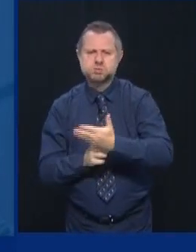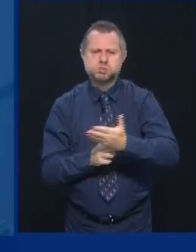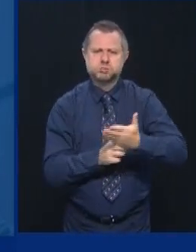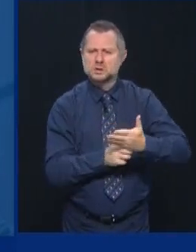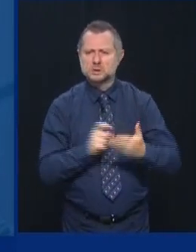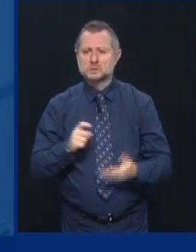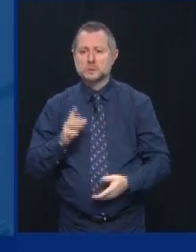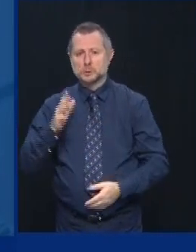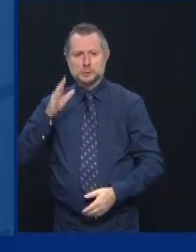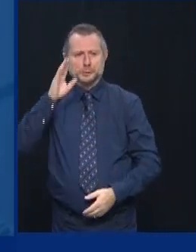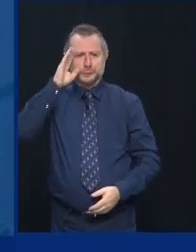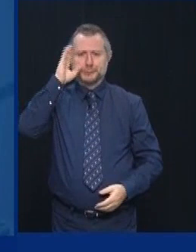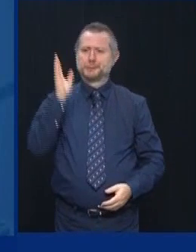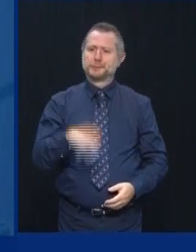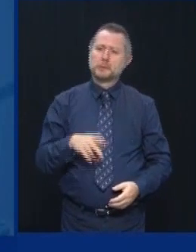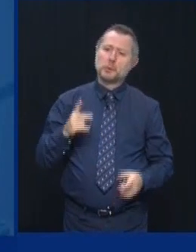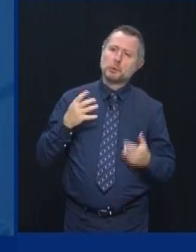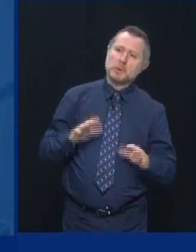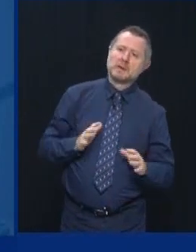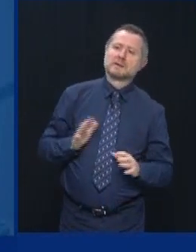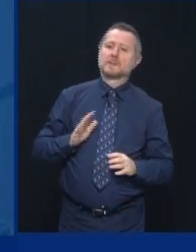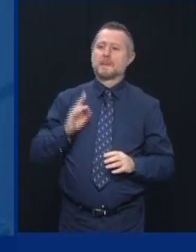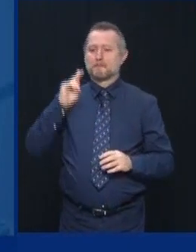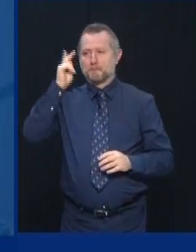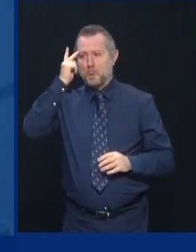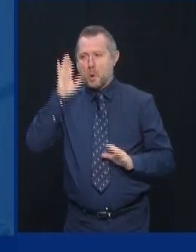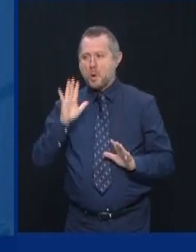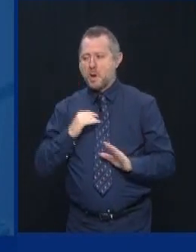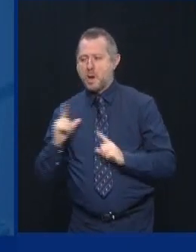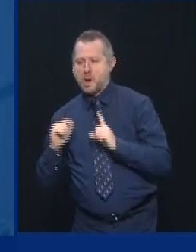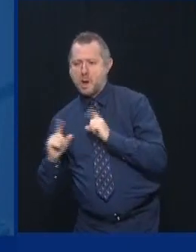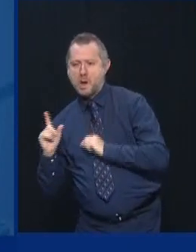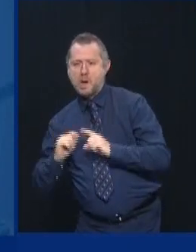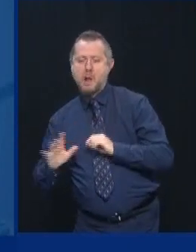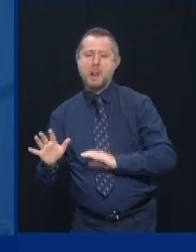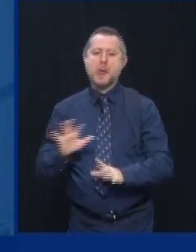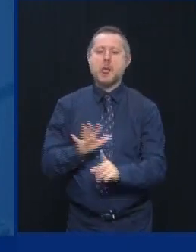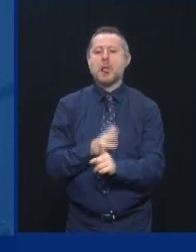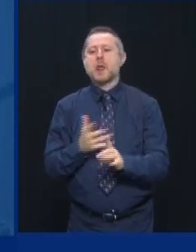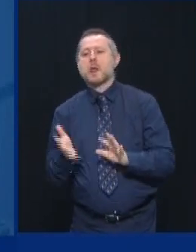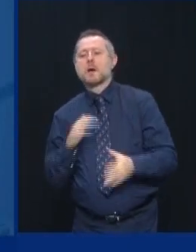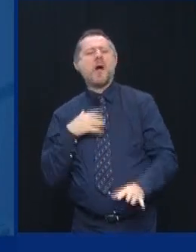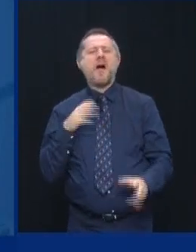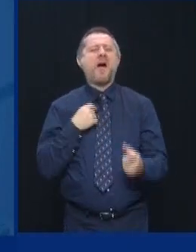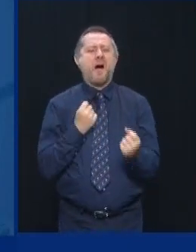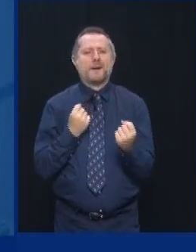THAT'S NOT ENFORCEMENT. WE HAVE TO BE MORE AGGRESSIVE.